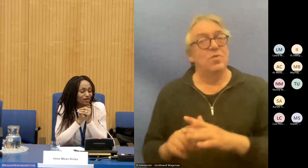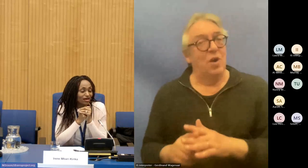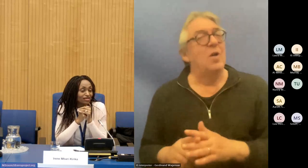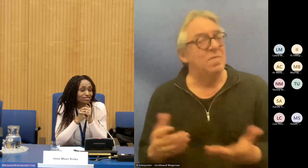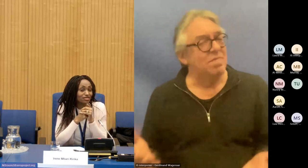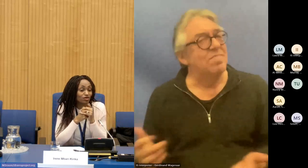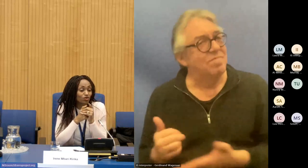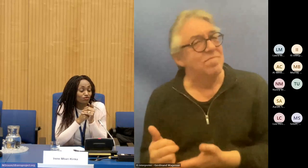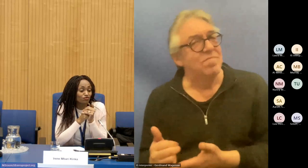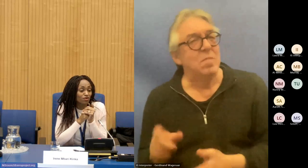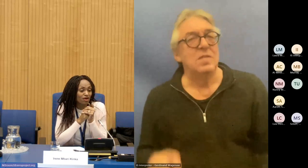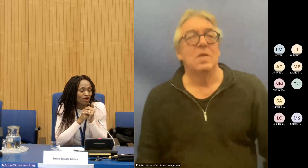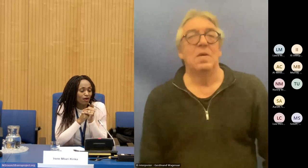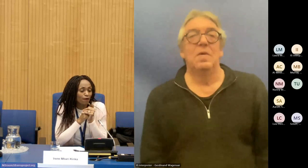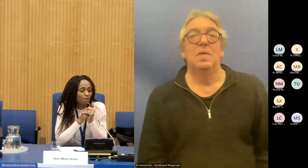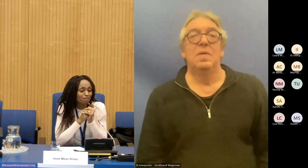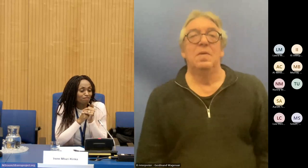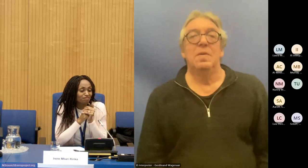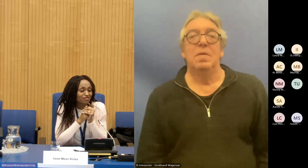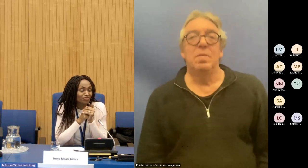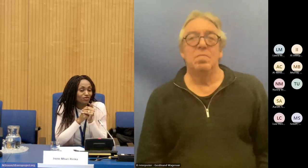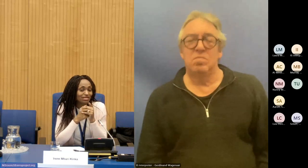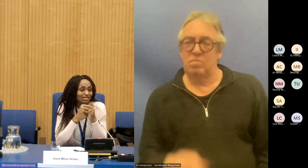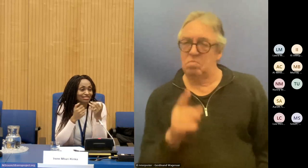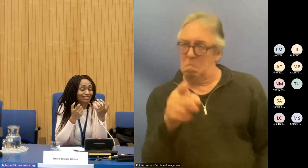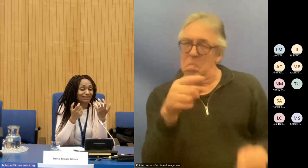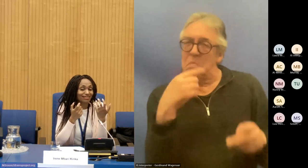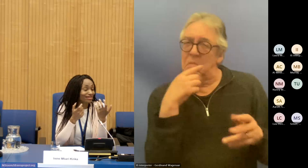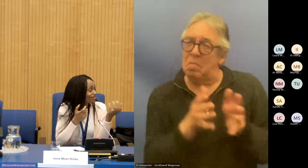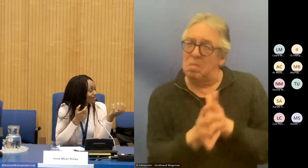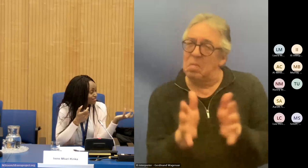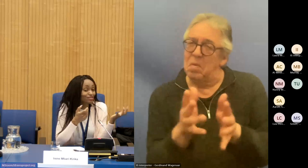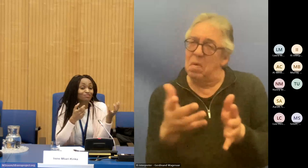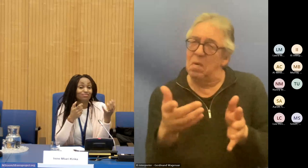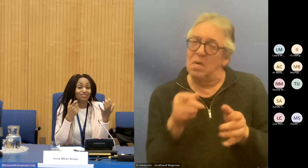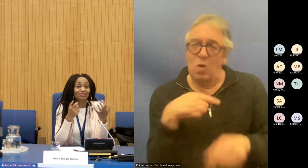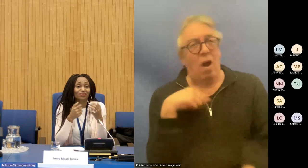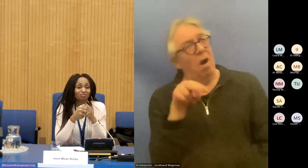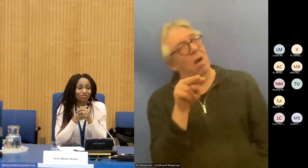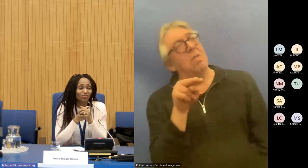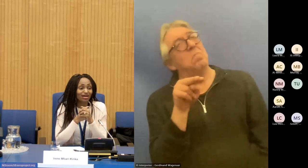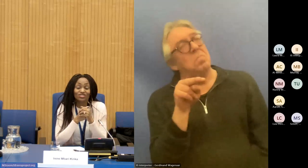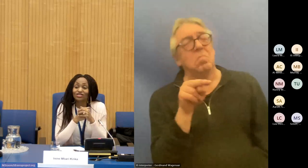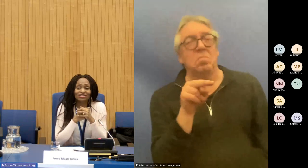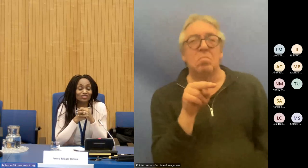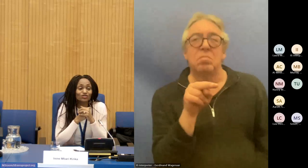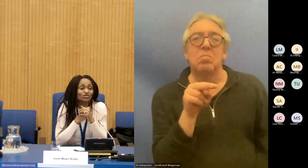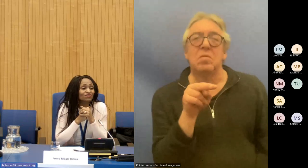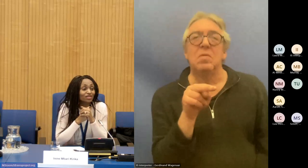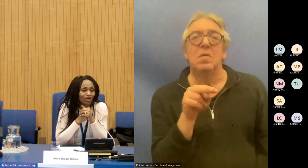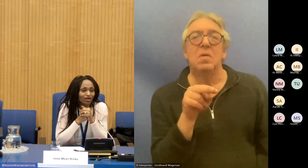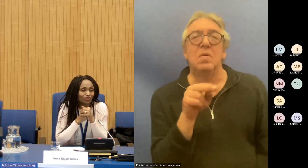the idea of not letting the activity-based therapy where a child isn't even aware you